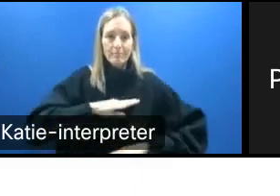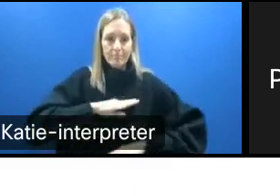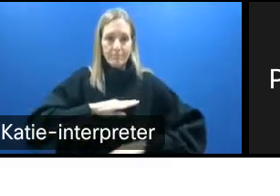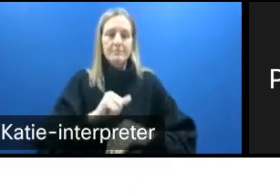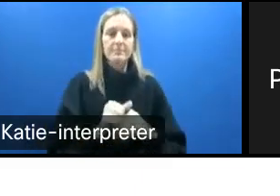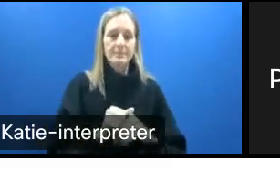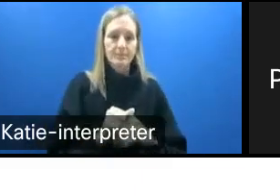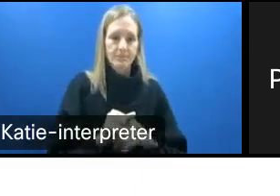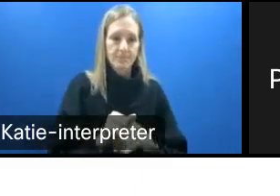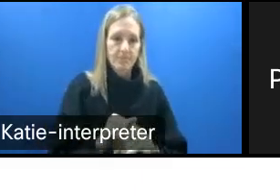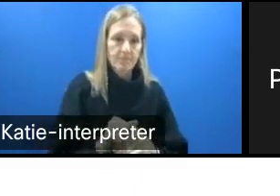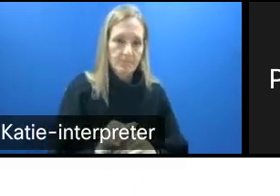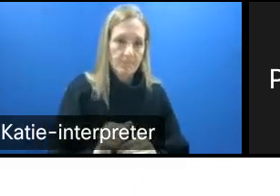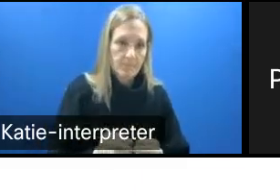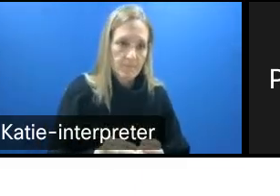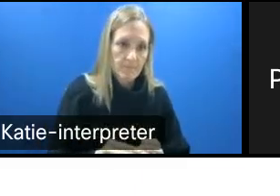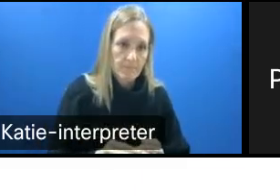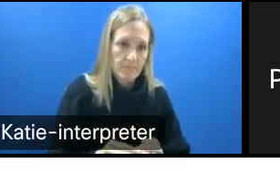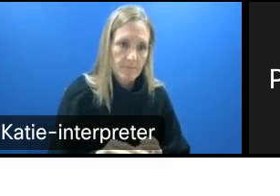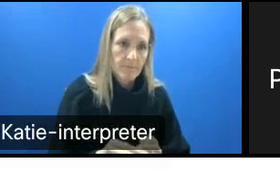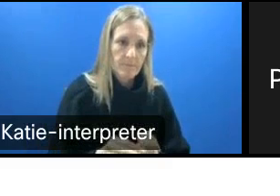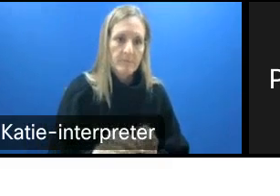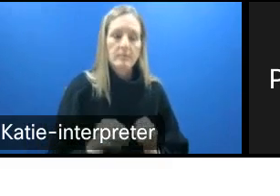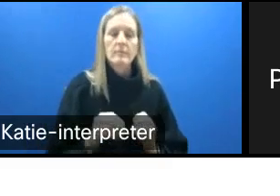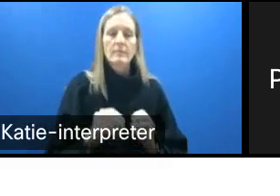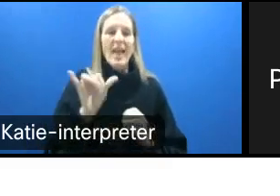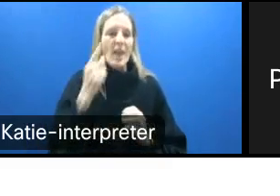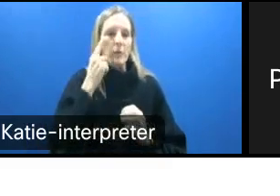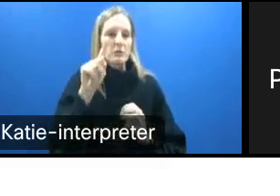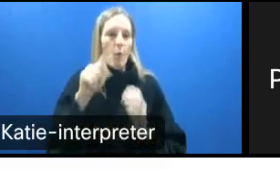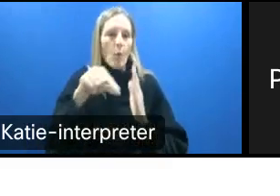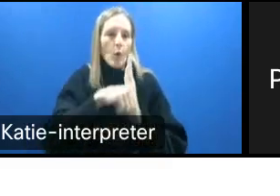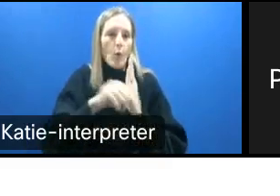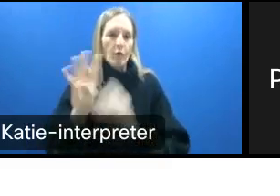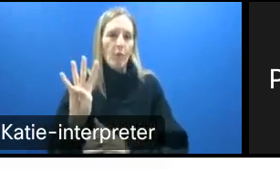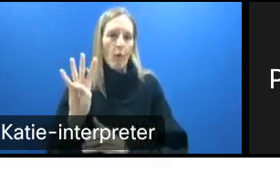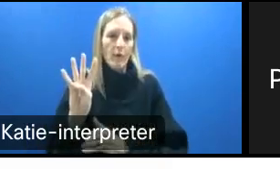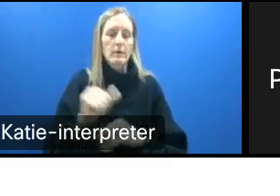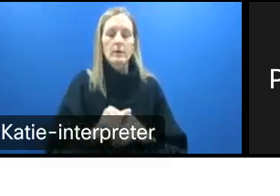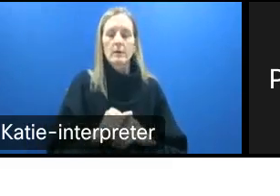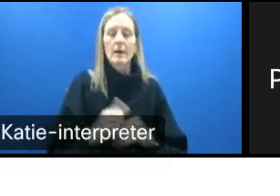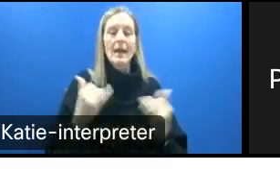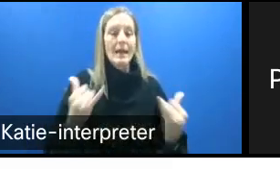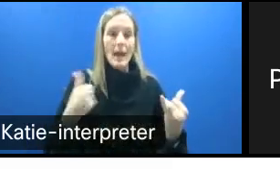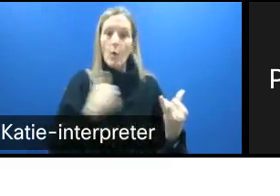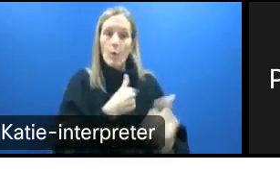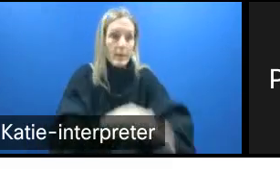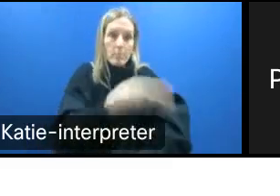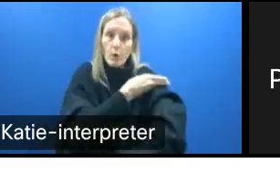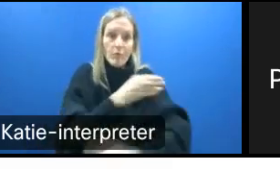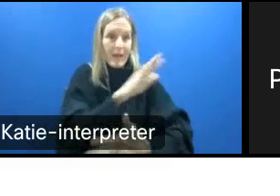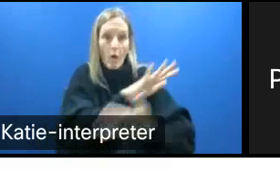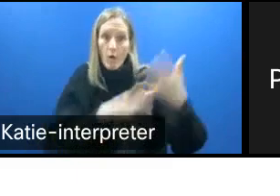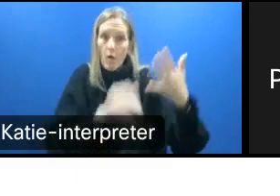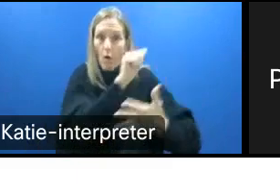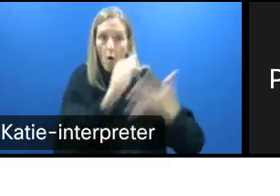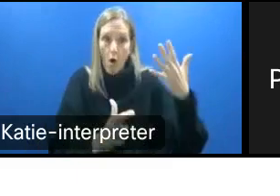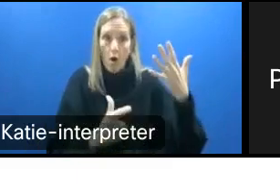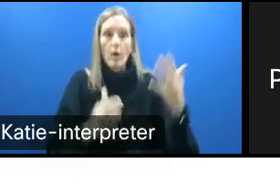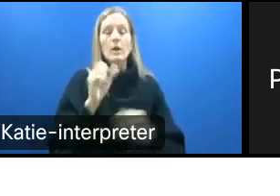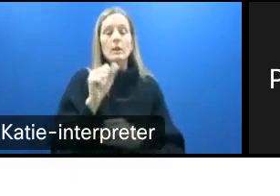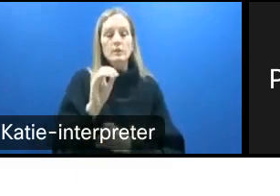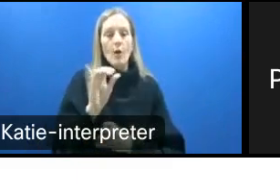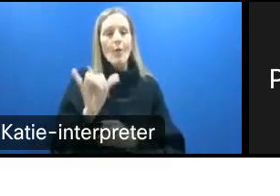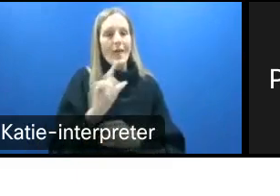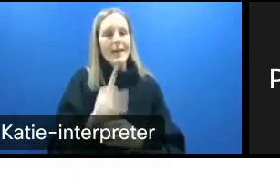The survey satisfaction scores have noticeably improved across all service line. This data helps to tell the story of our journey to excellent in.